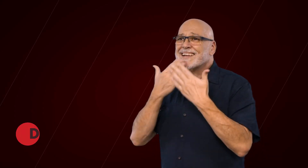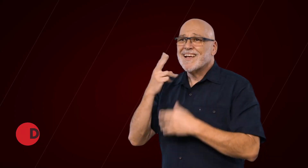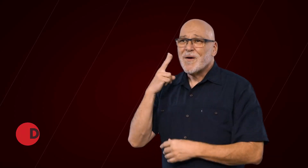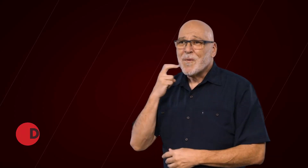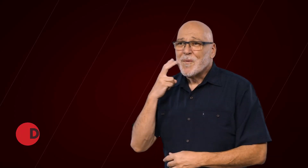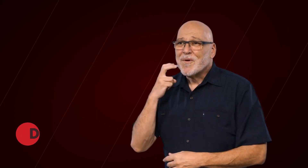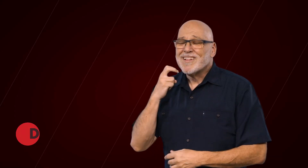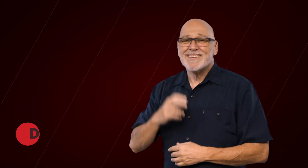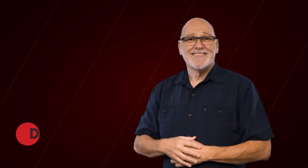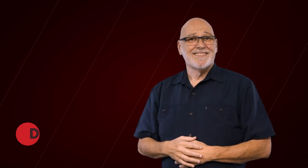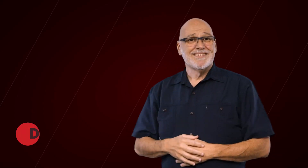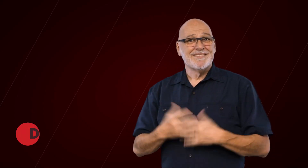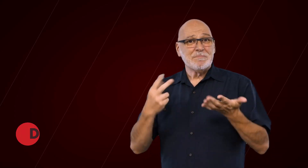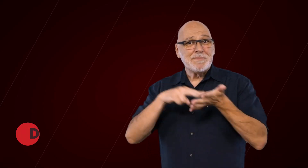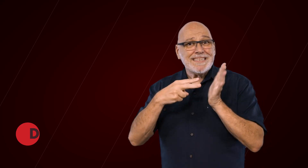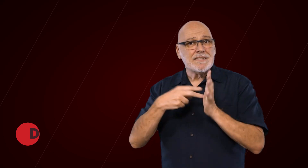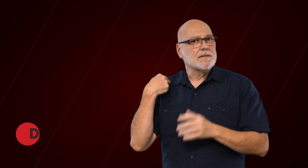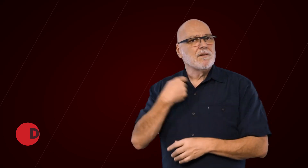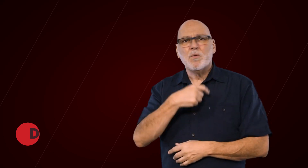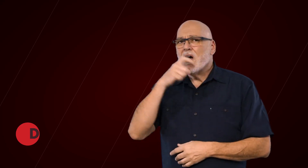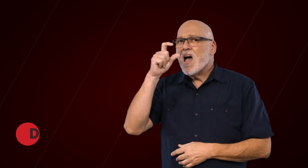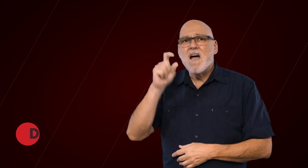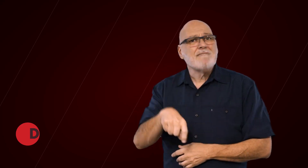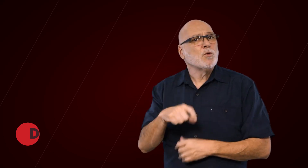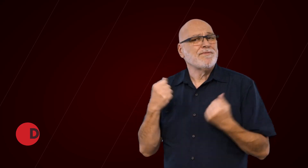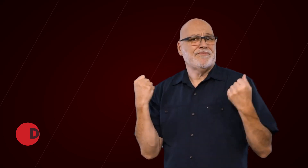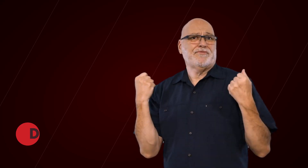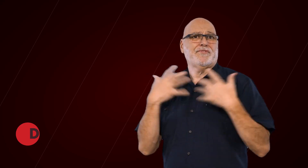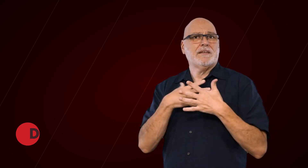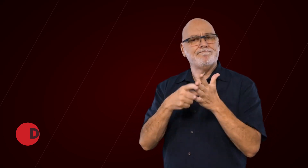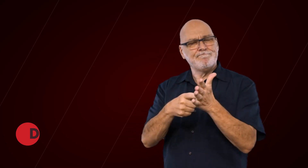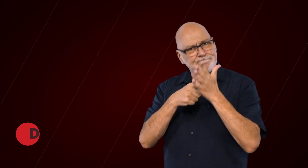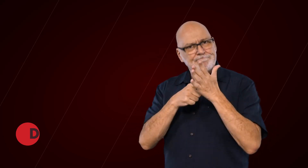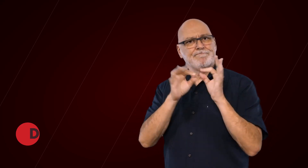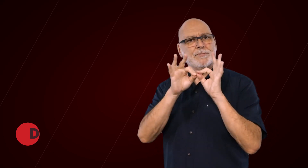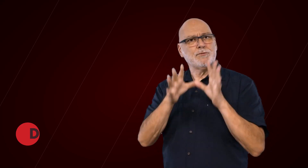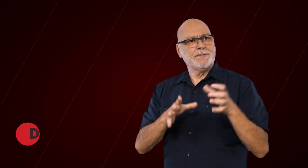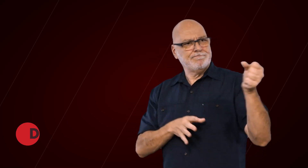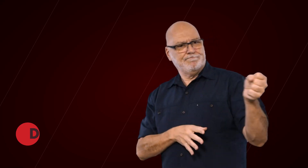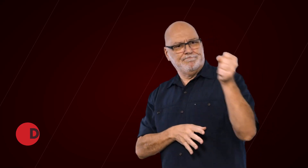[Anselmo]: Thanks, Nicole. That means we don’t have to be afraid to demand interpreters when